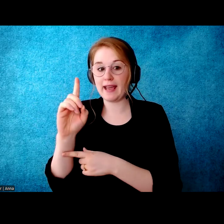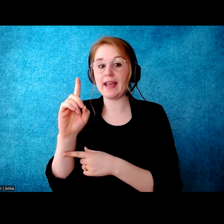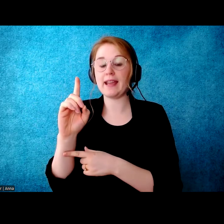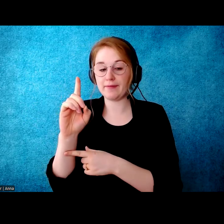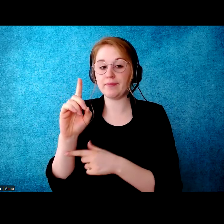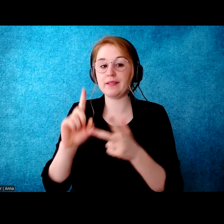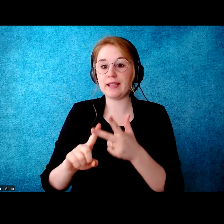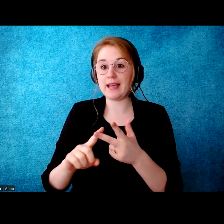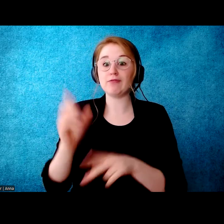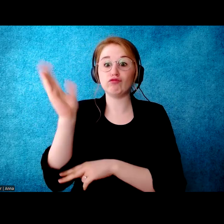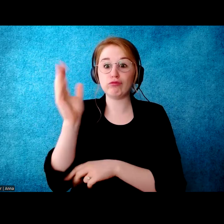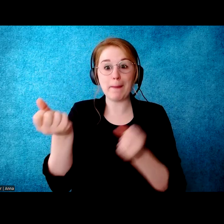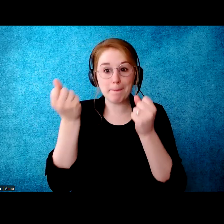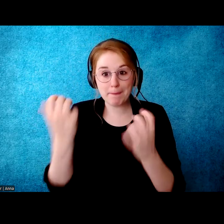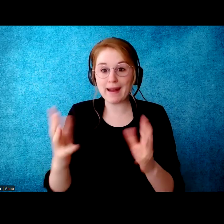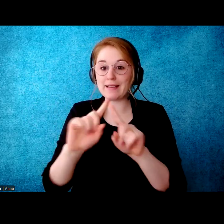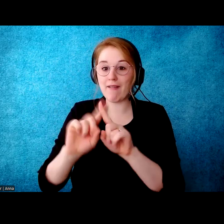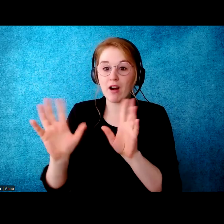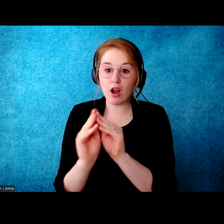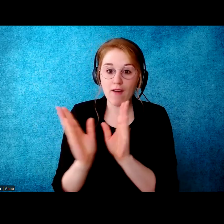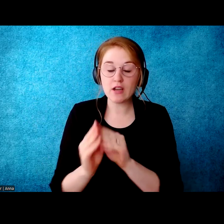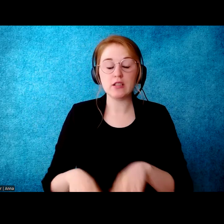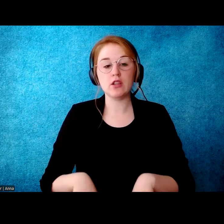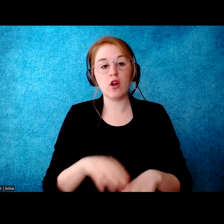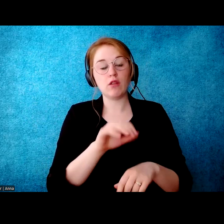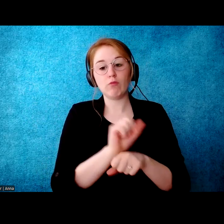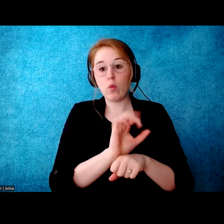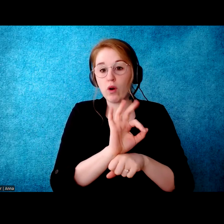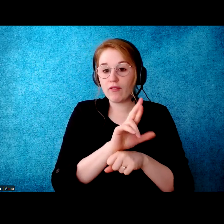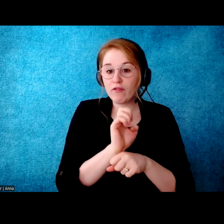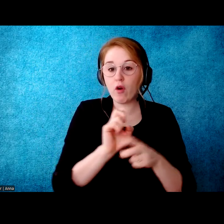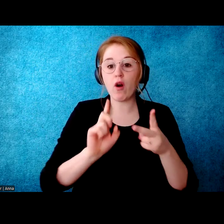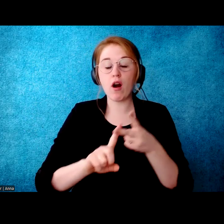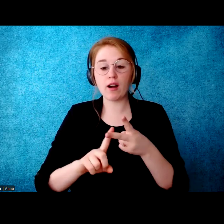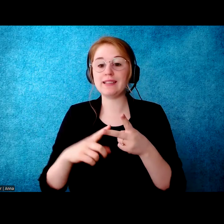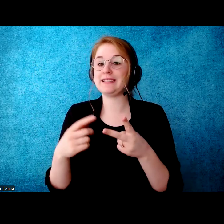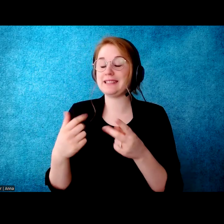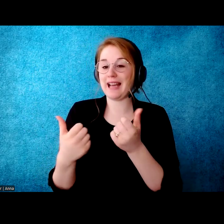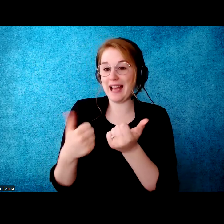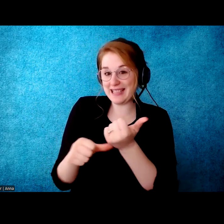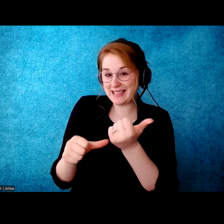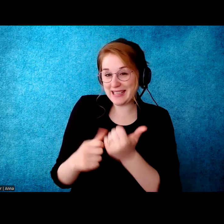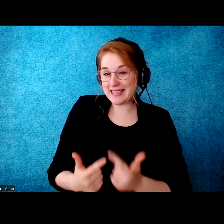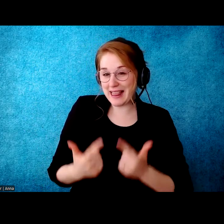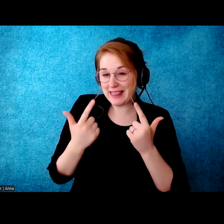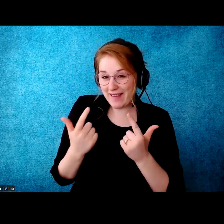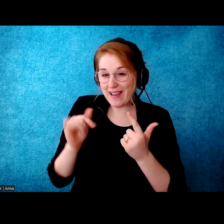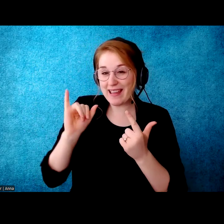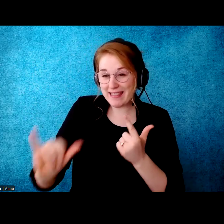and national conferences presenting on the subjects of workforce, assisted living regulatory reform, and long-term care quality improvement.